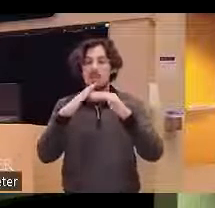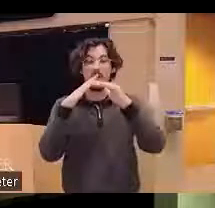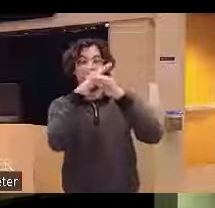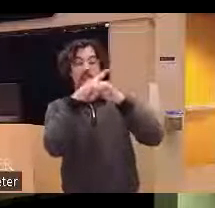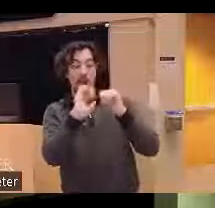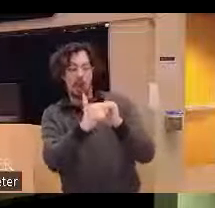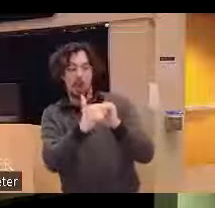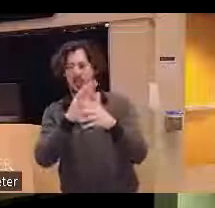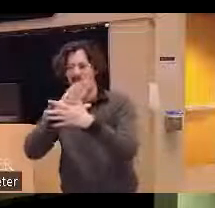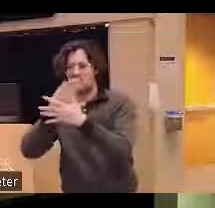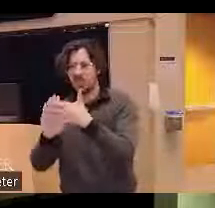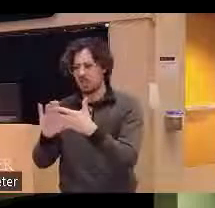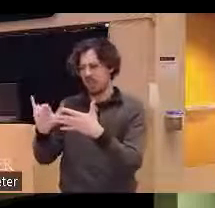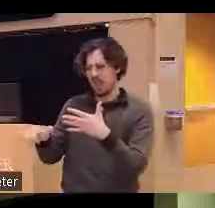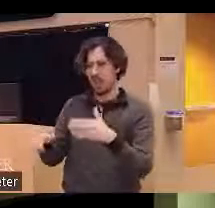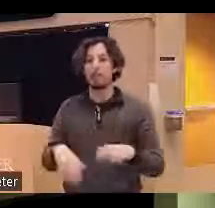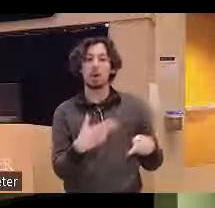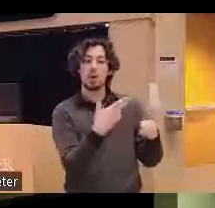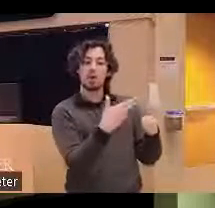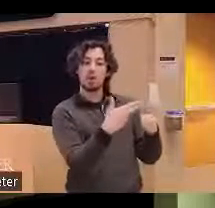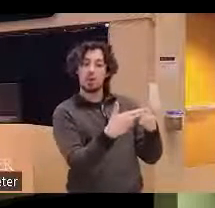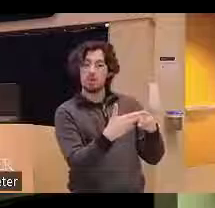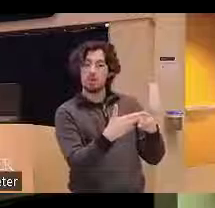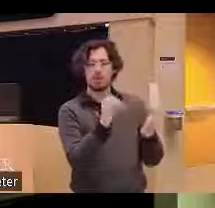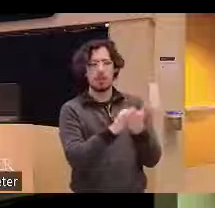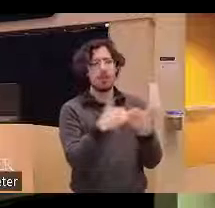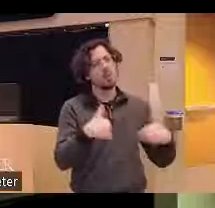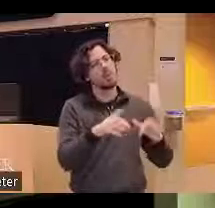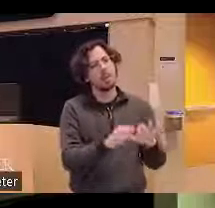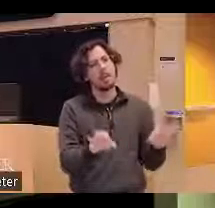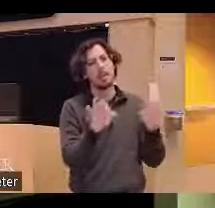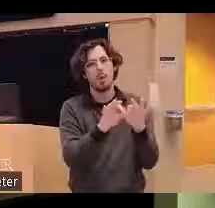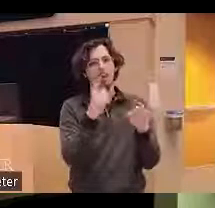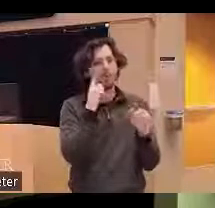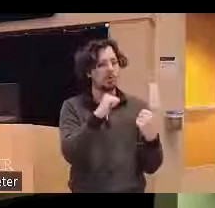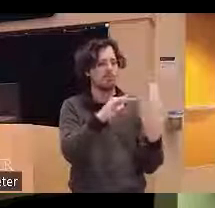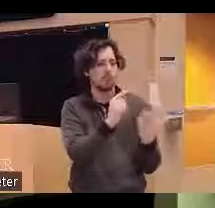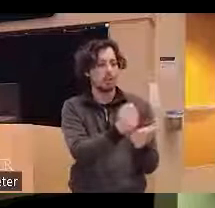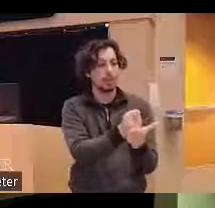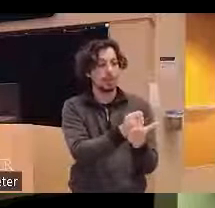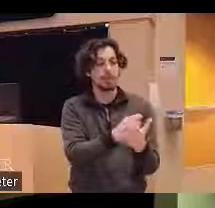um but short term yeah I think this is very very important for the treatments okay thanks